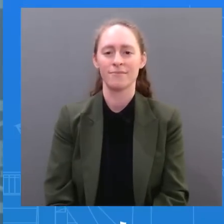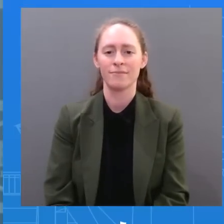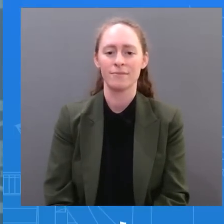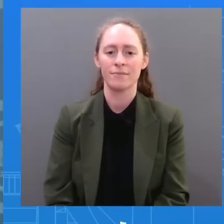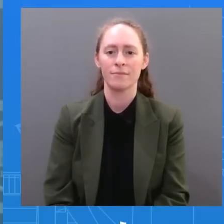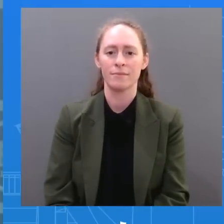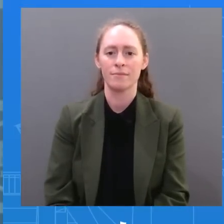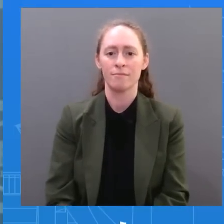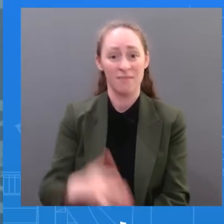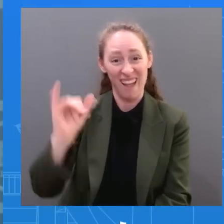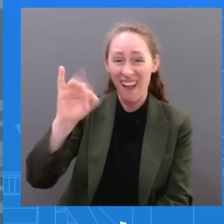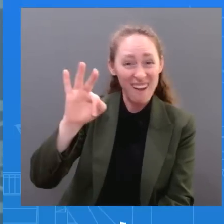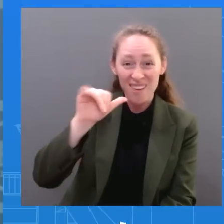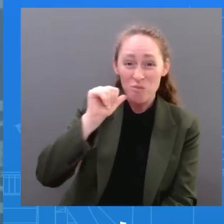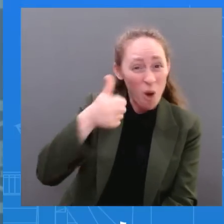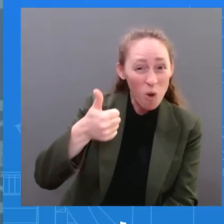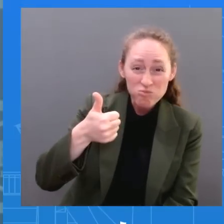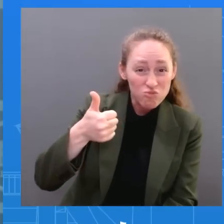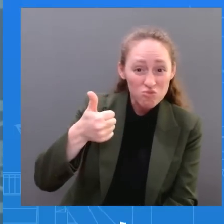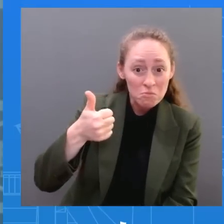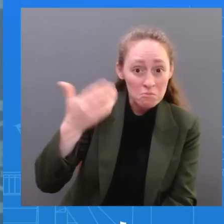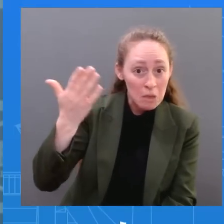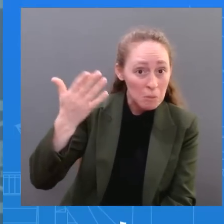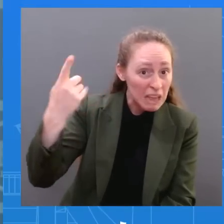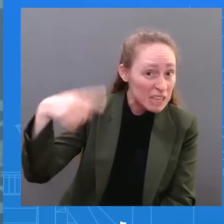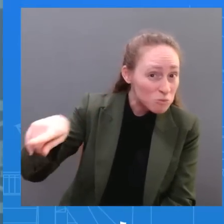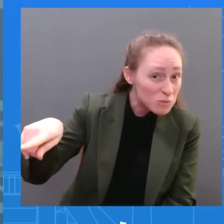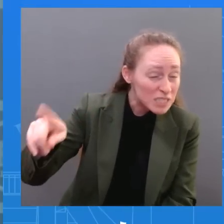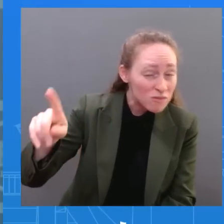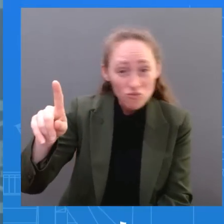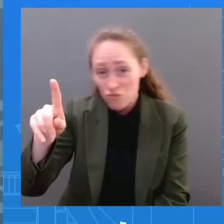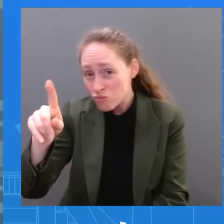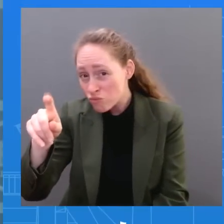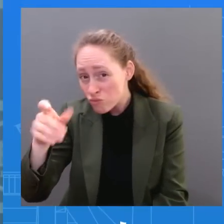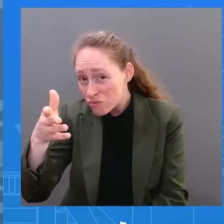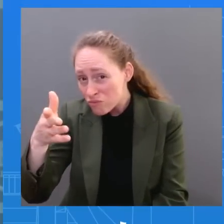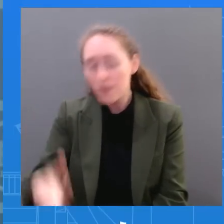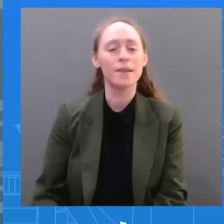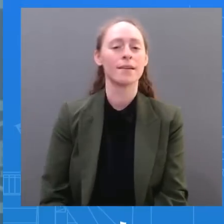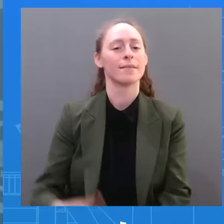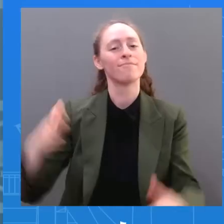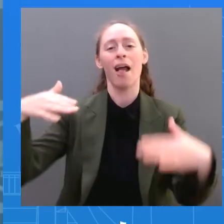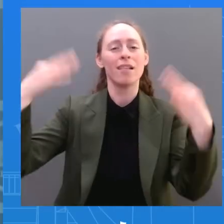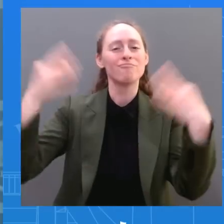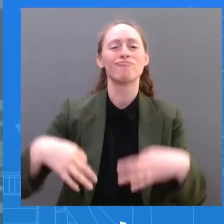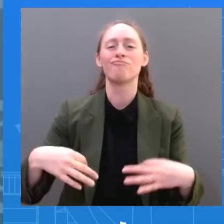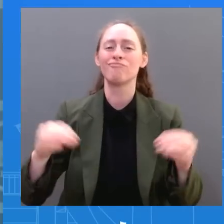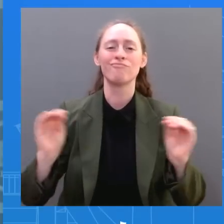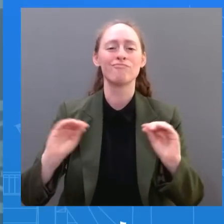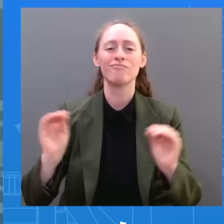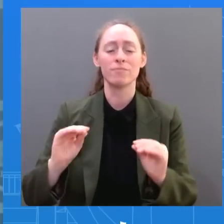But again, the Vice President is going to be there today. She will certainly speak to -- speak to the tragedy that we saw yesterday.